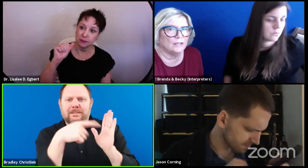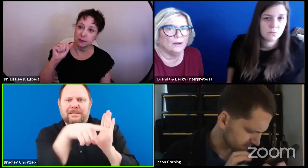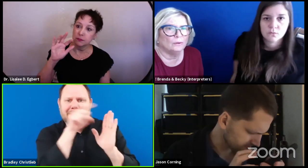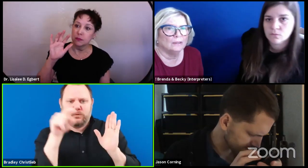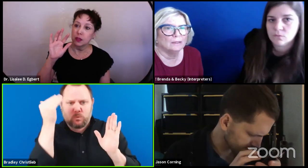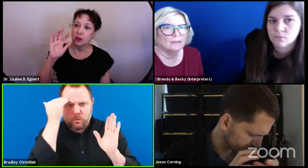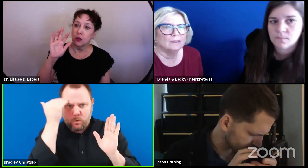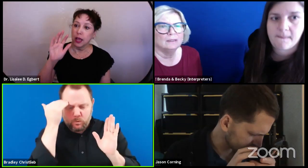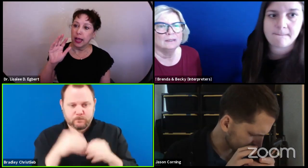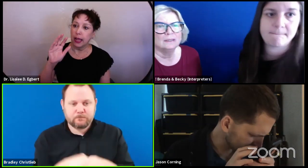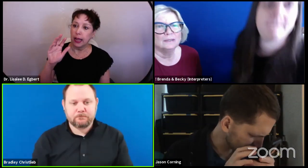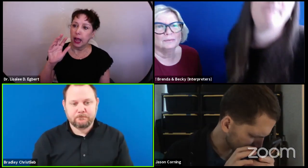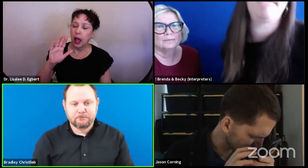know.